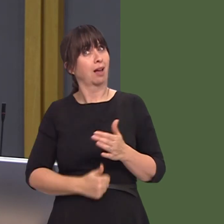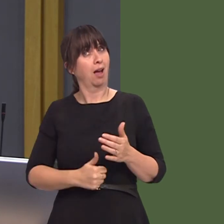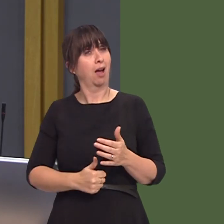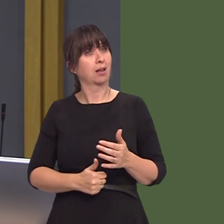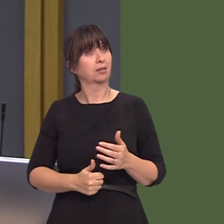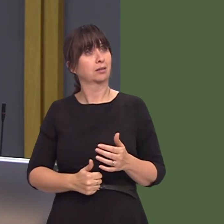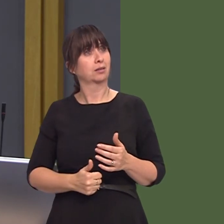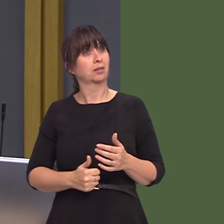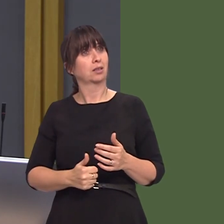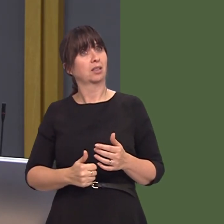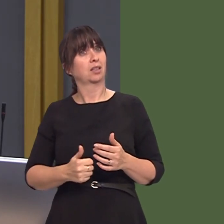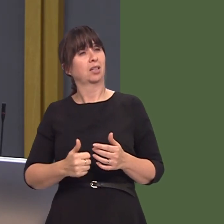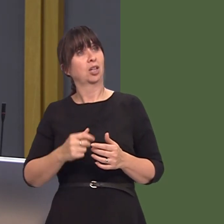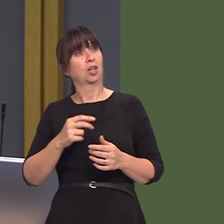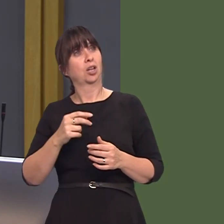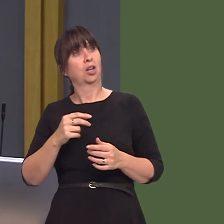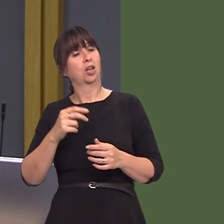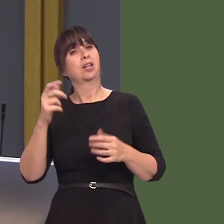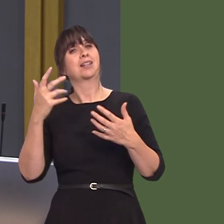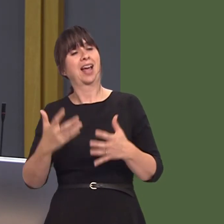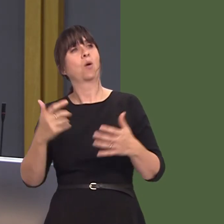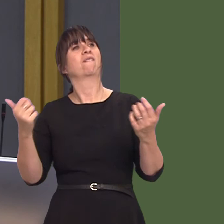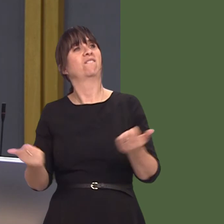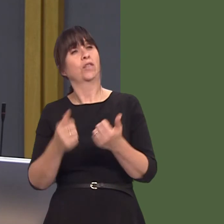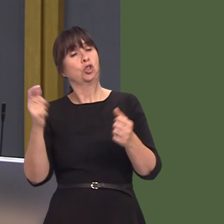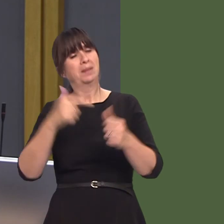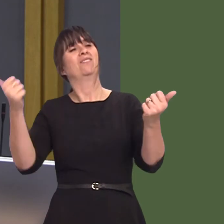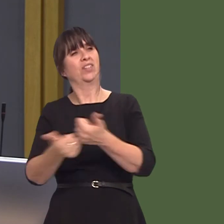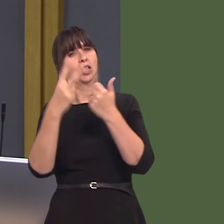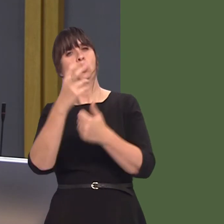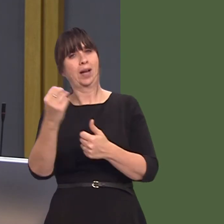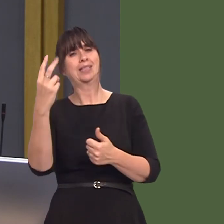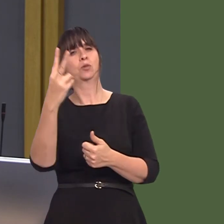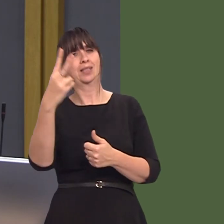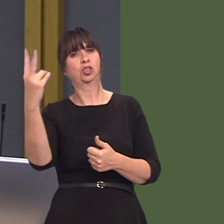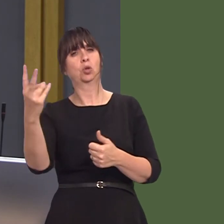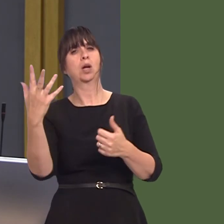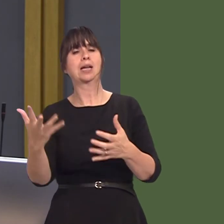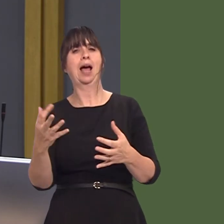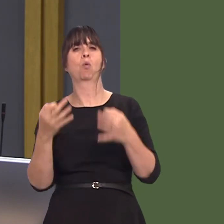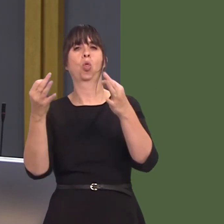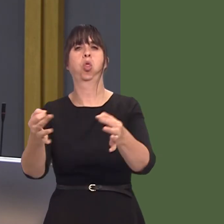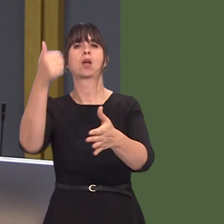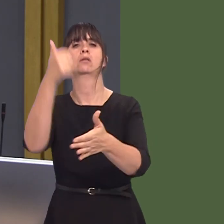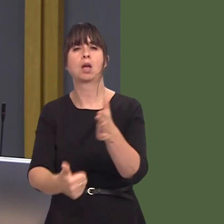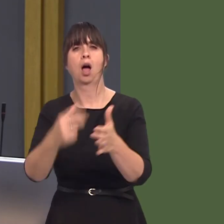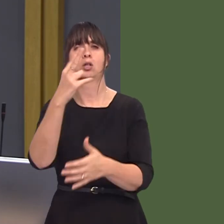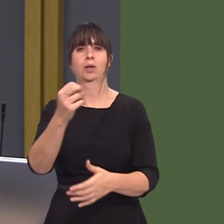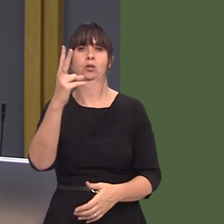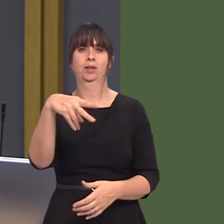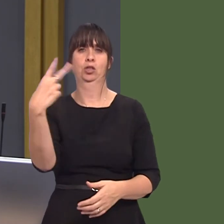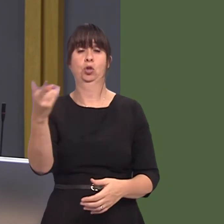take that as a sign that the National Grid have agreed to make this contribution and